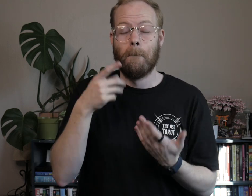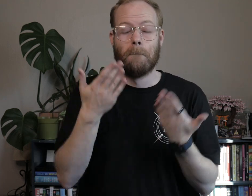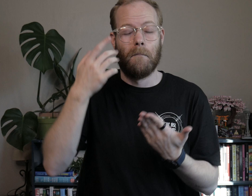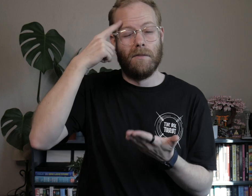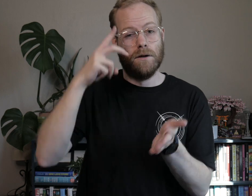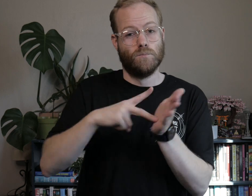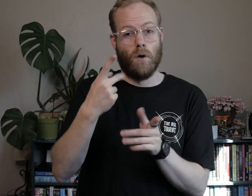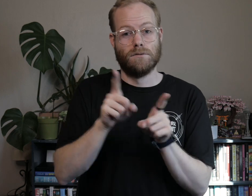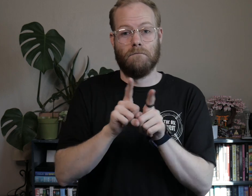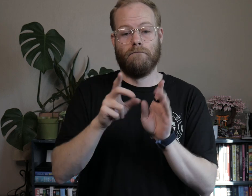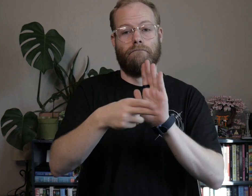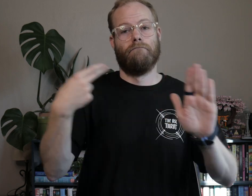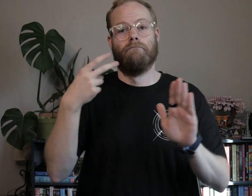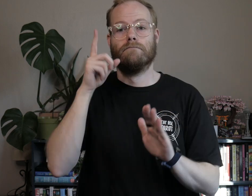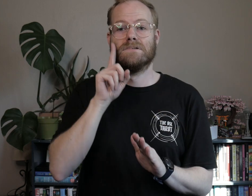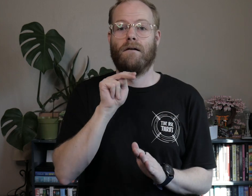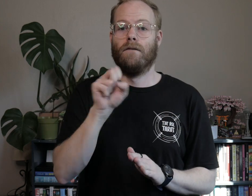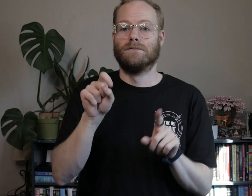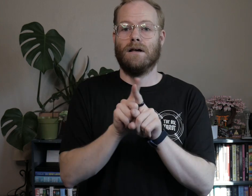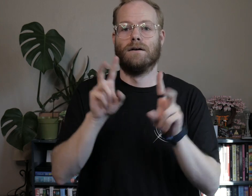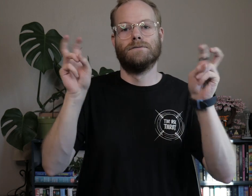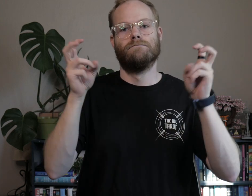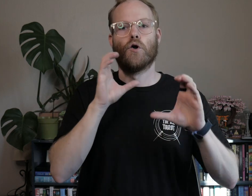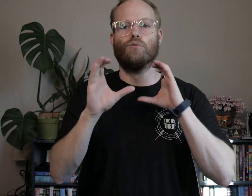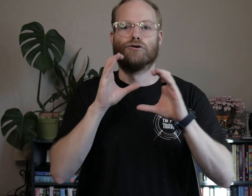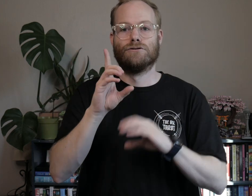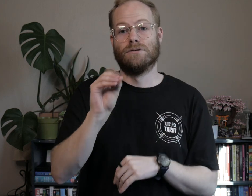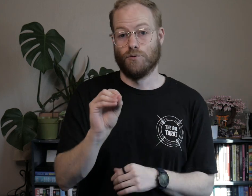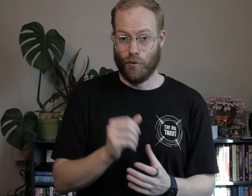they might think twice about classifying deafness as a ‘communication disorder.’”